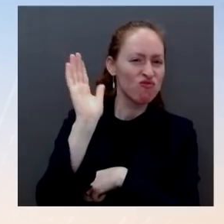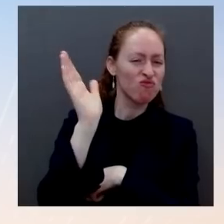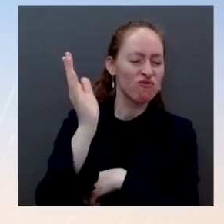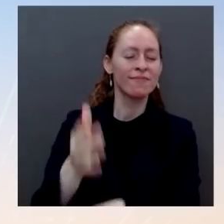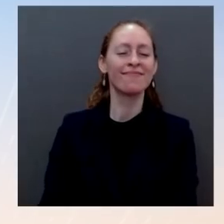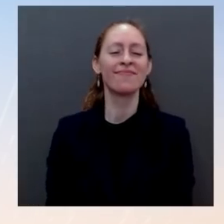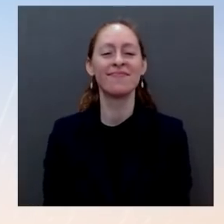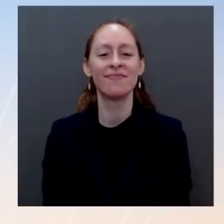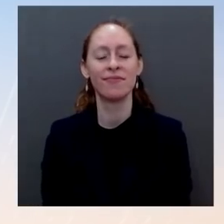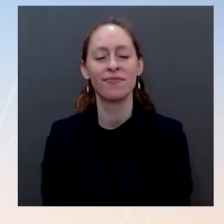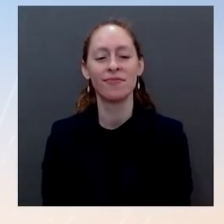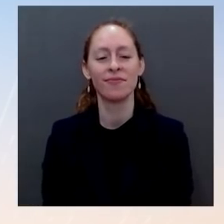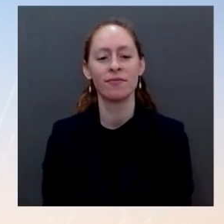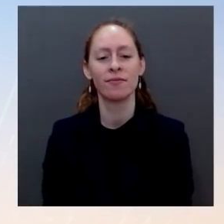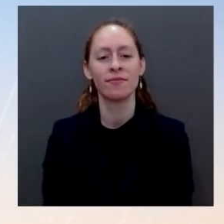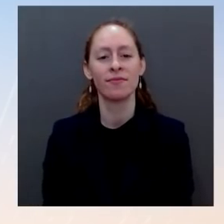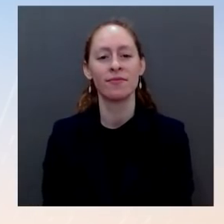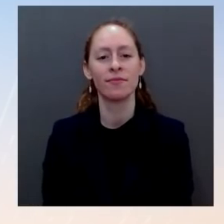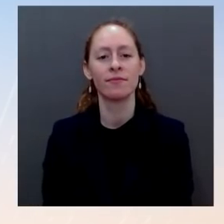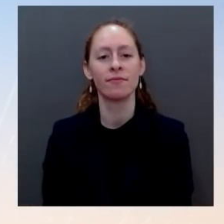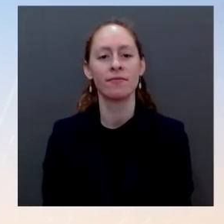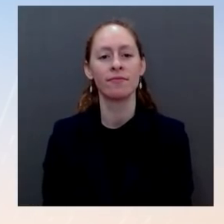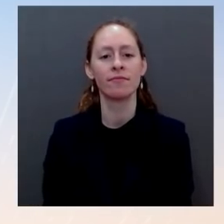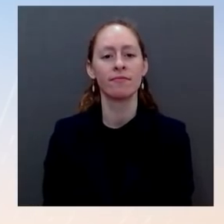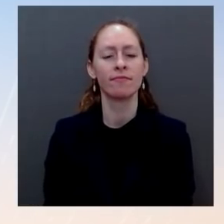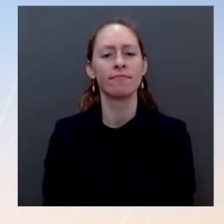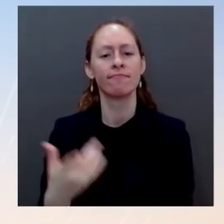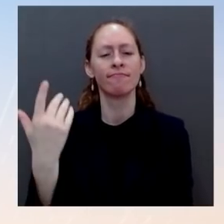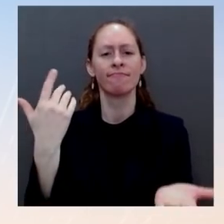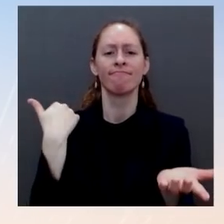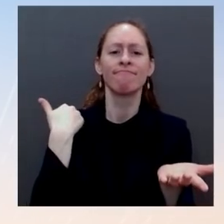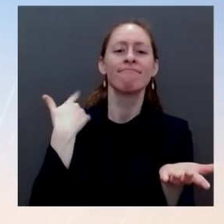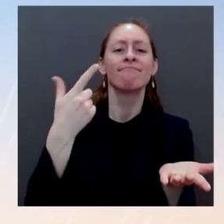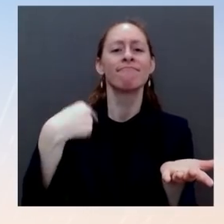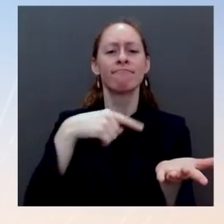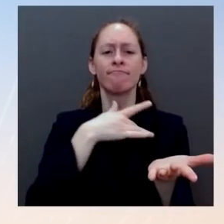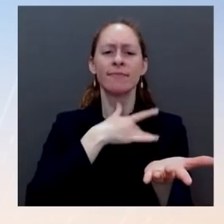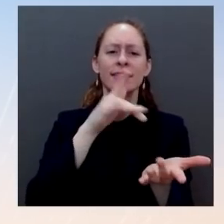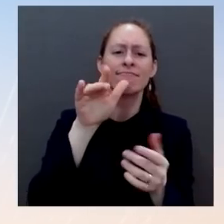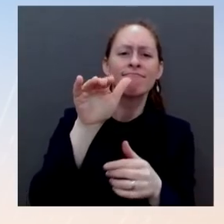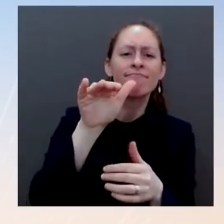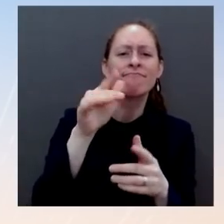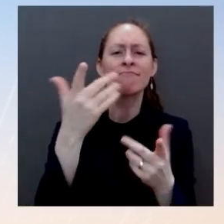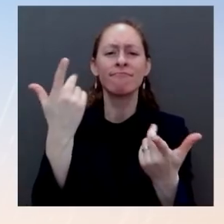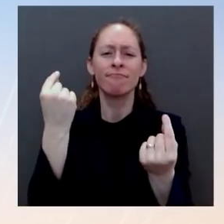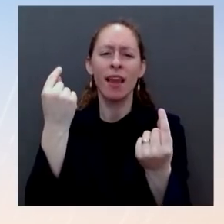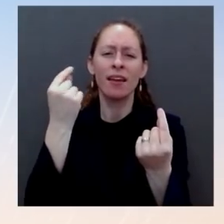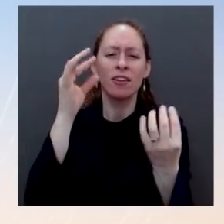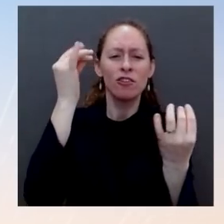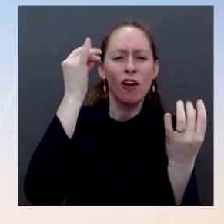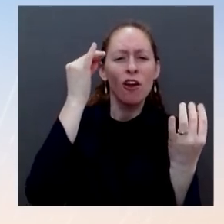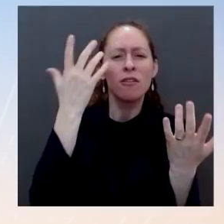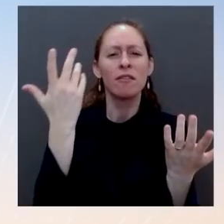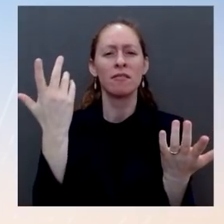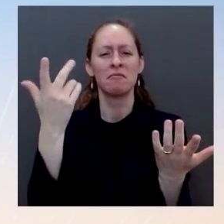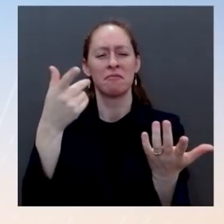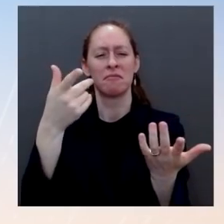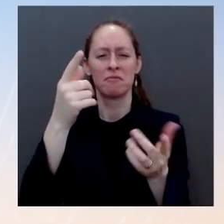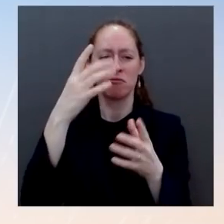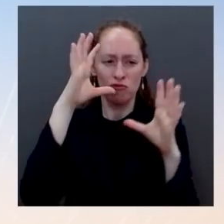you know, he's not thinking about the former president, he doesn't want to talk to him. So, obviously, he had to think about him in order to deliver that forceful speech today.